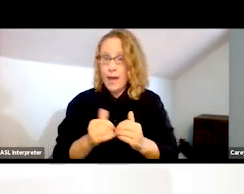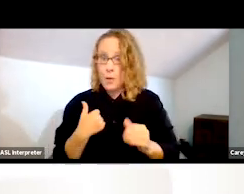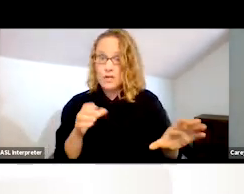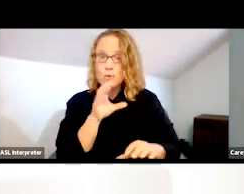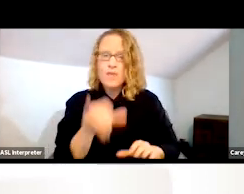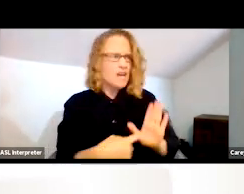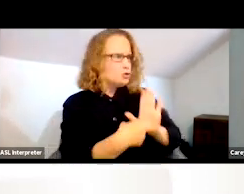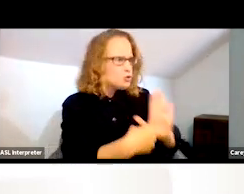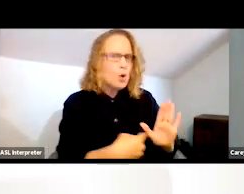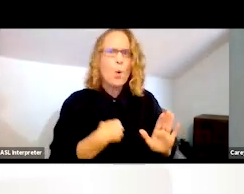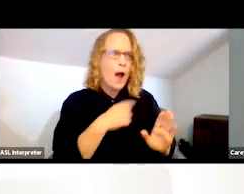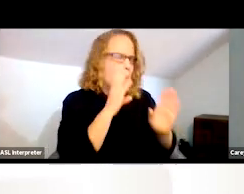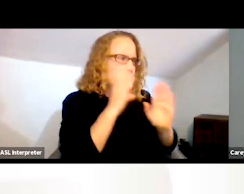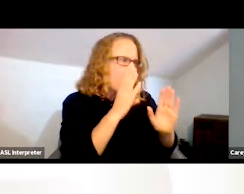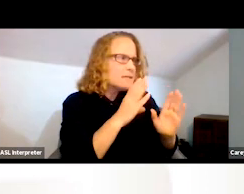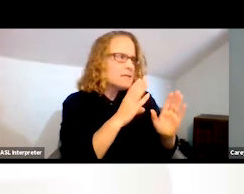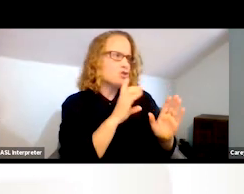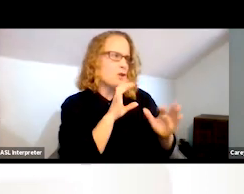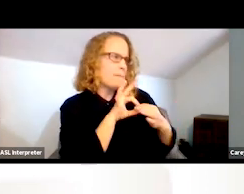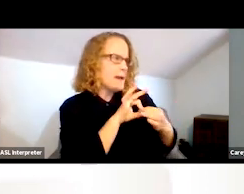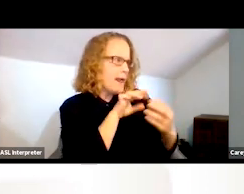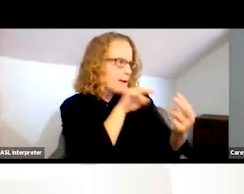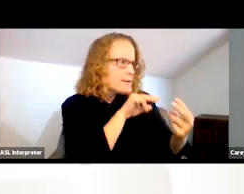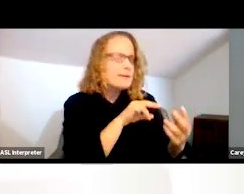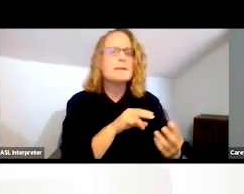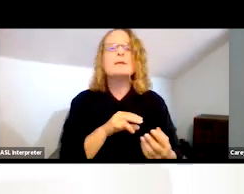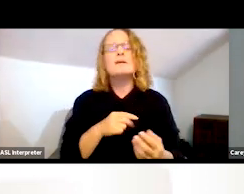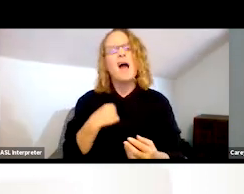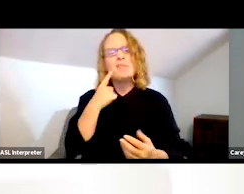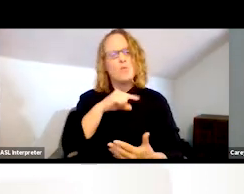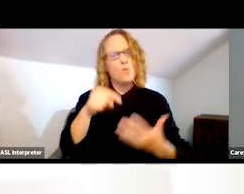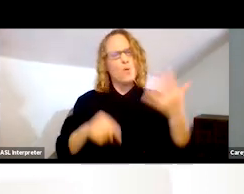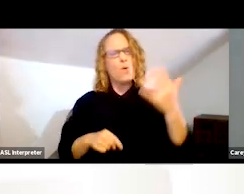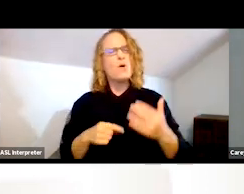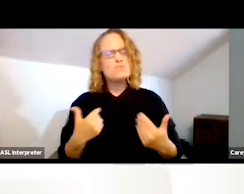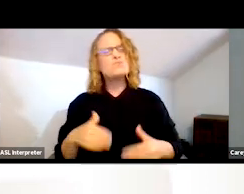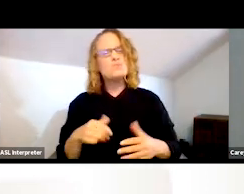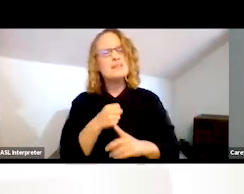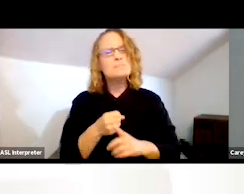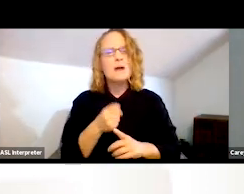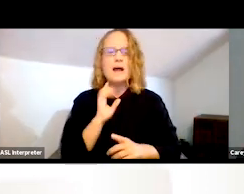the very first opportunity. And that should be validated, in my opinion. I just think that really should be validated.